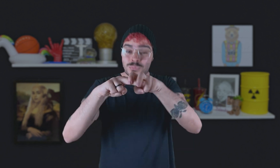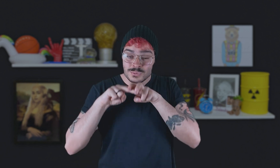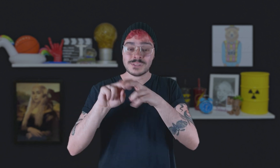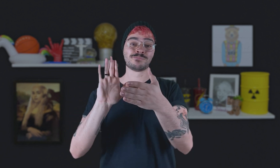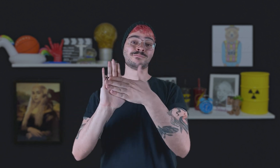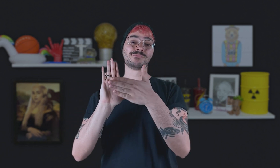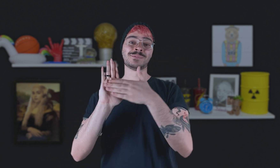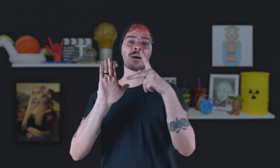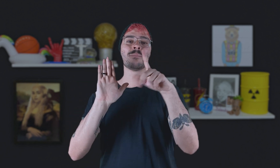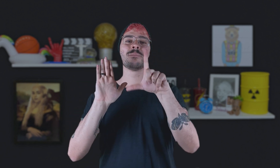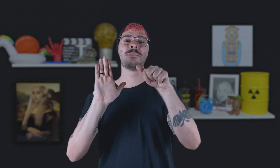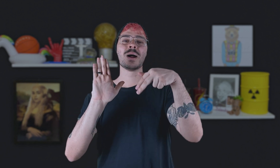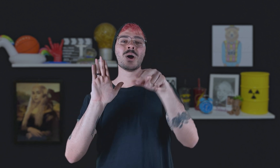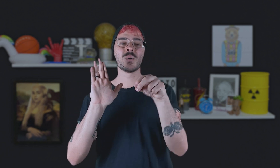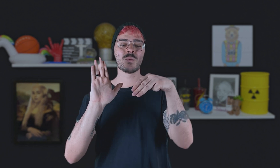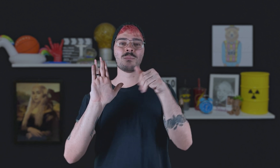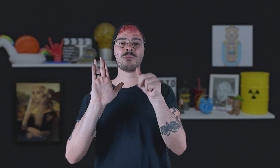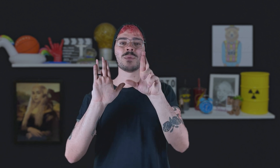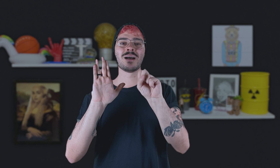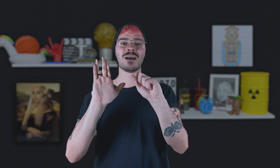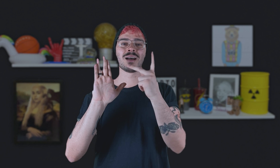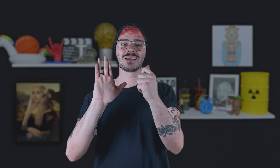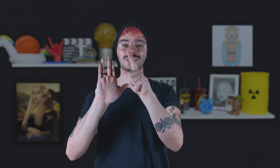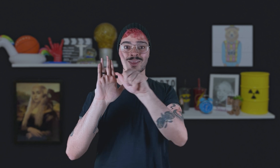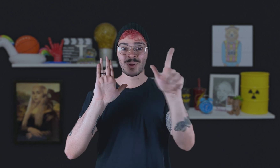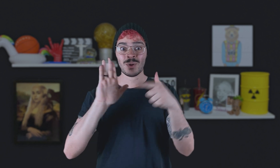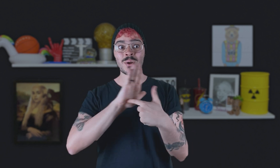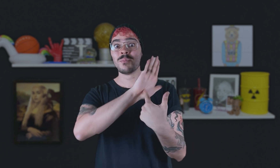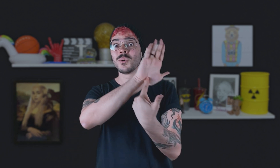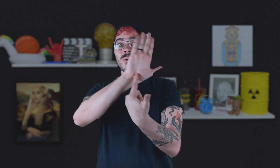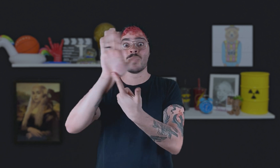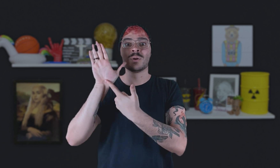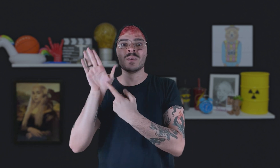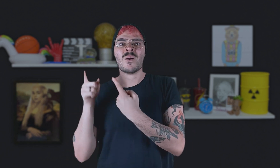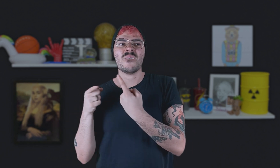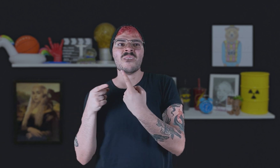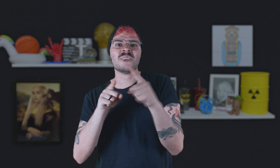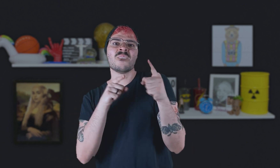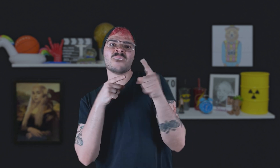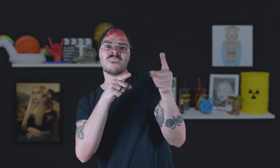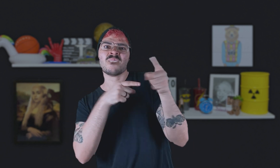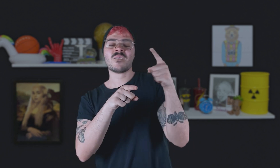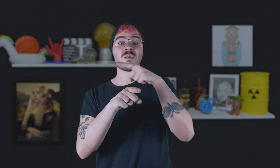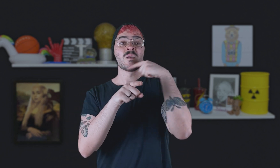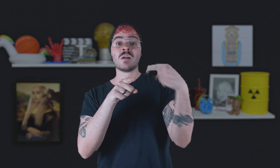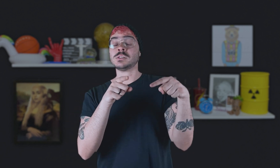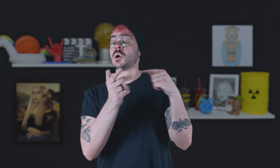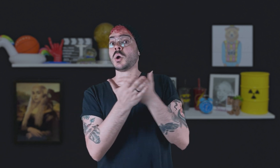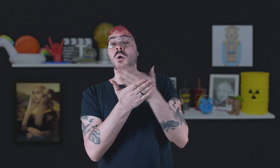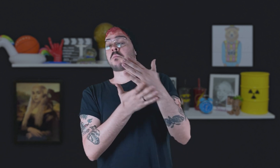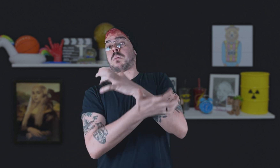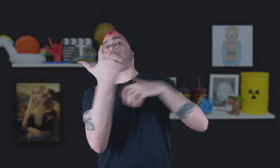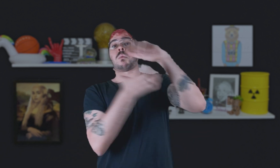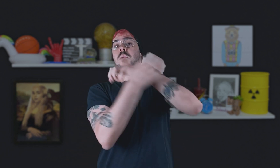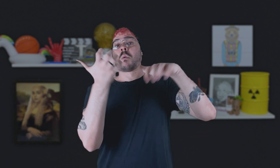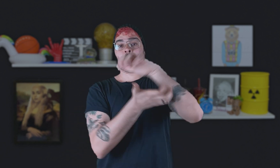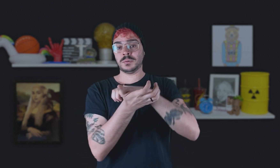It was because of this so-called Marshall Plan, which provoked the USSR.